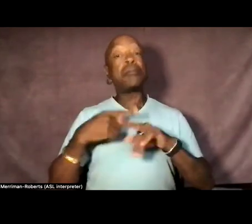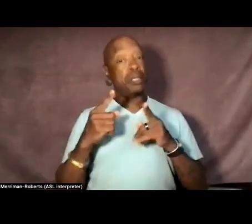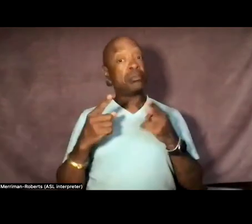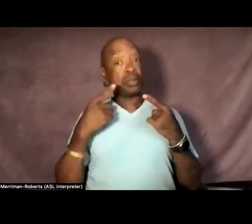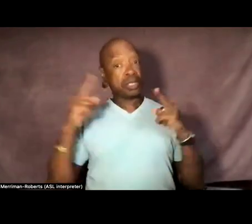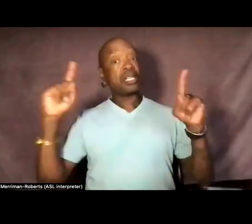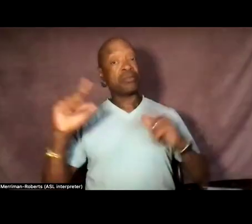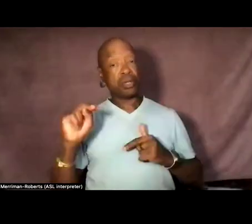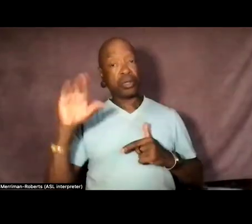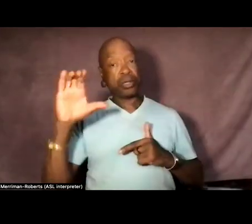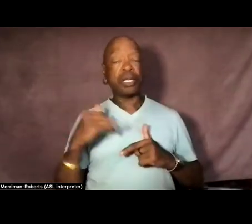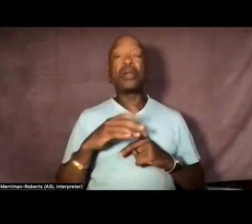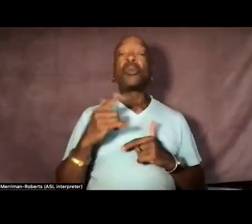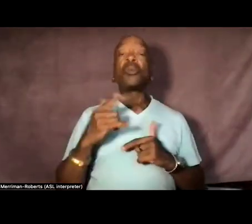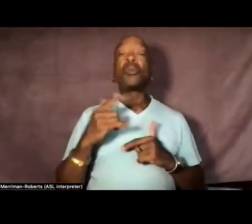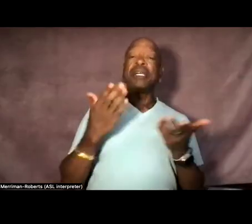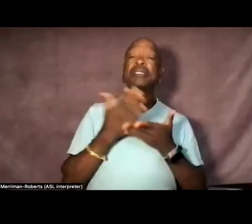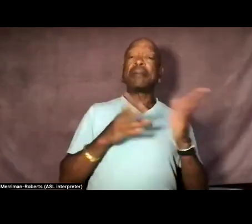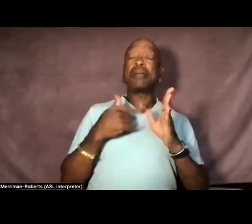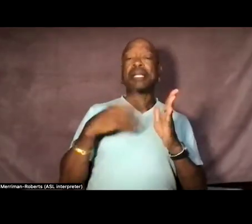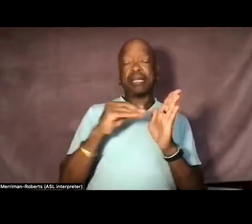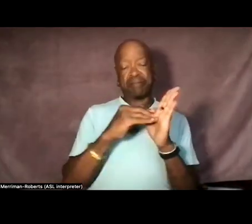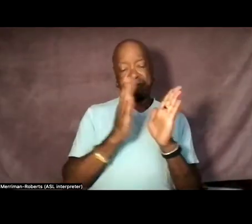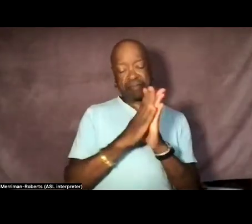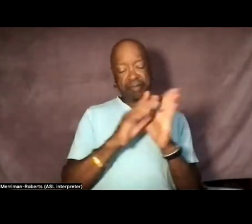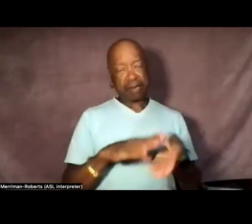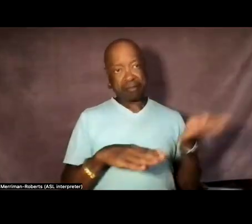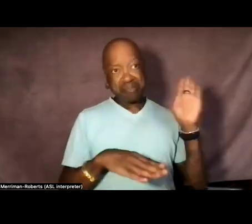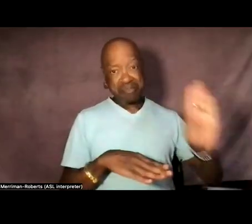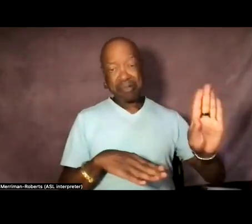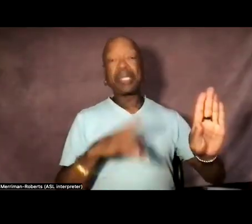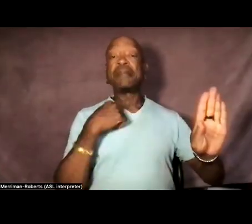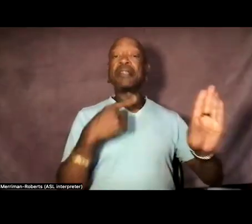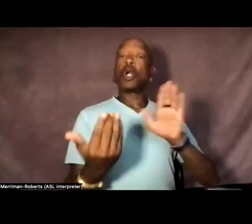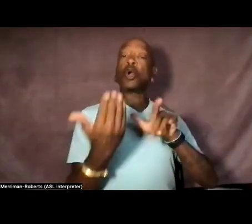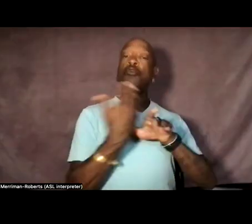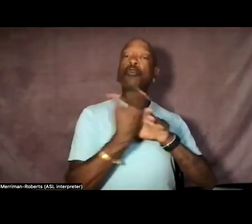the most at risk of harassment by the public and police while recognizing that this is not a safe